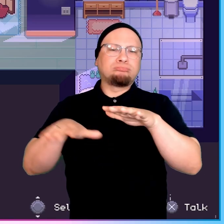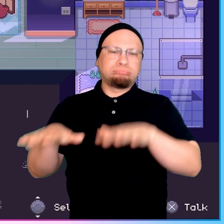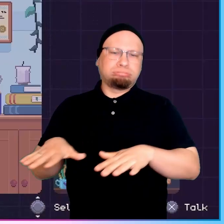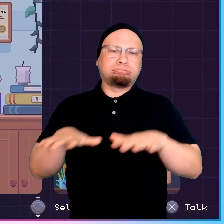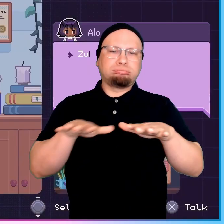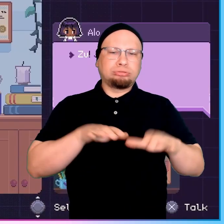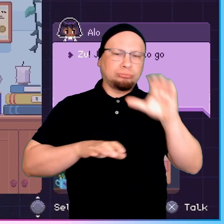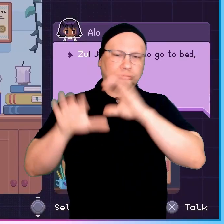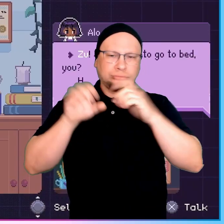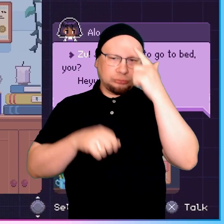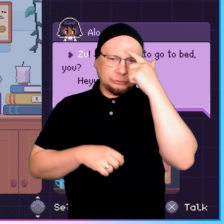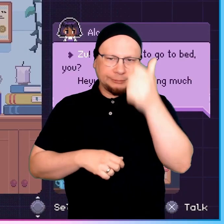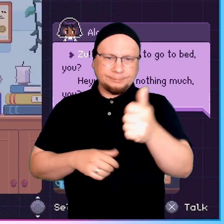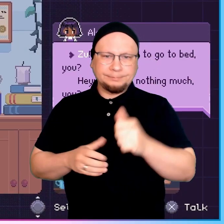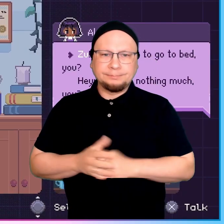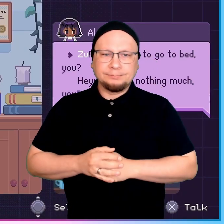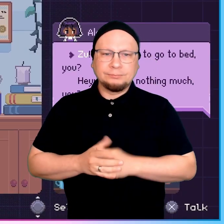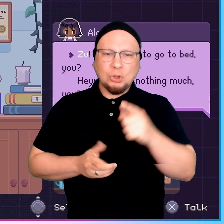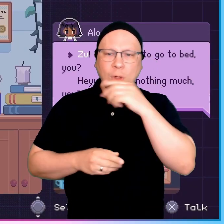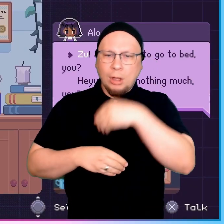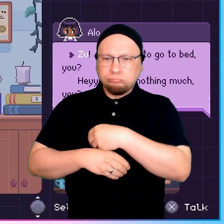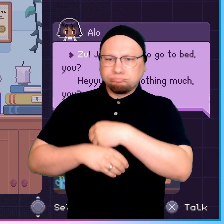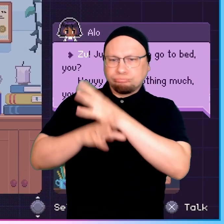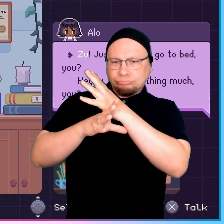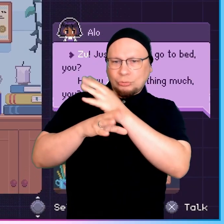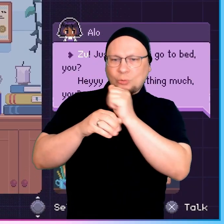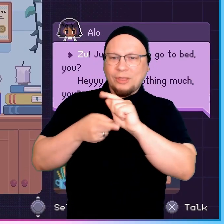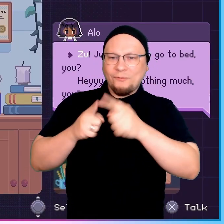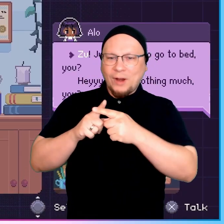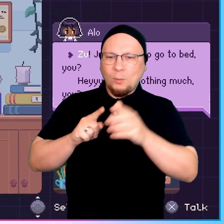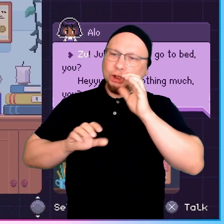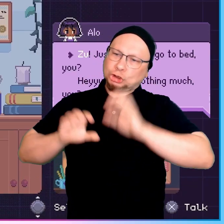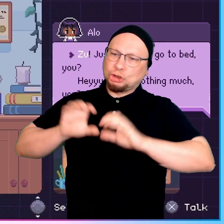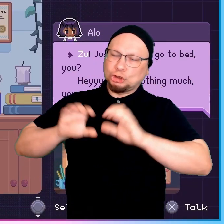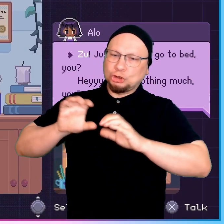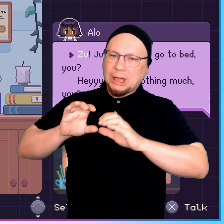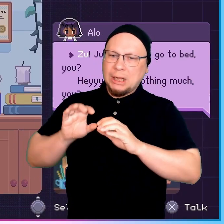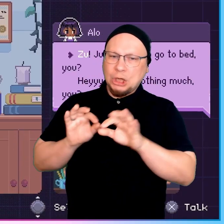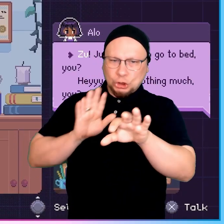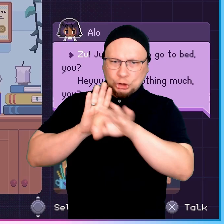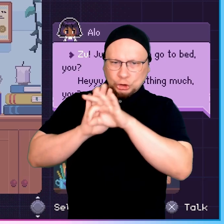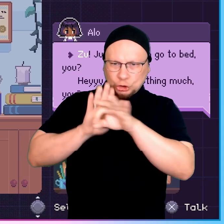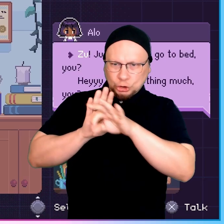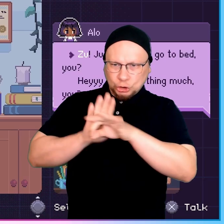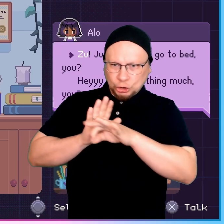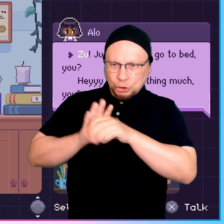You’ll video call loved ones and have branching conversations with them in a clear, sans serif font.